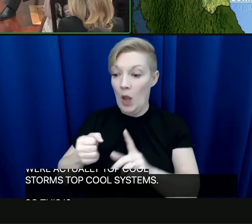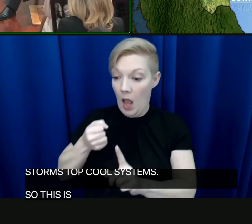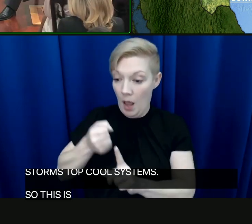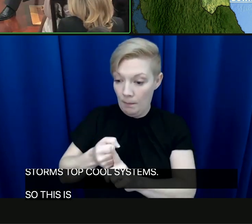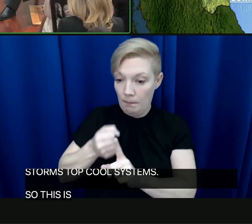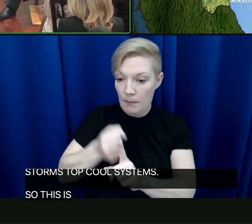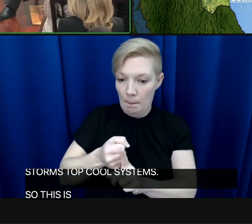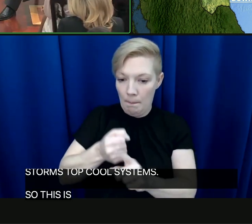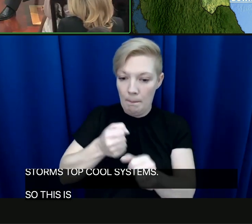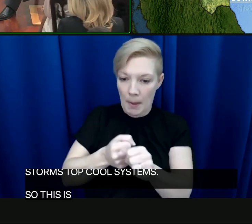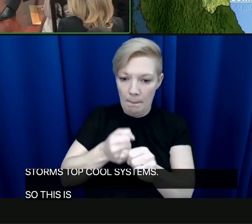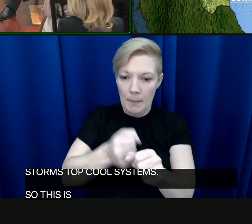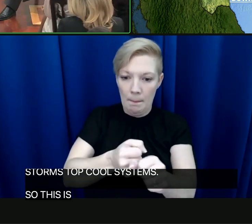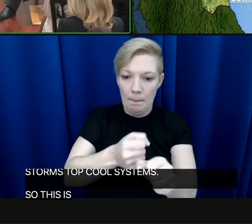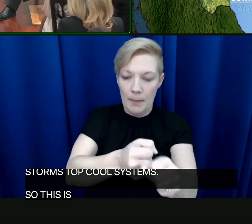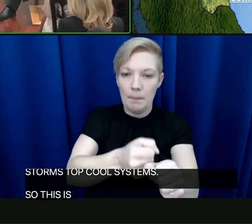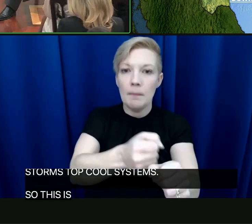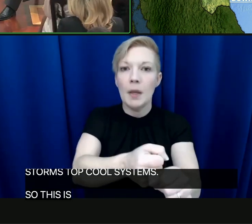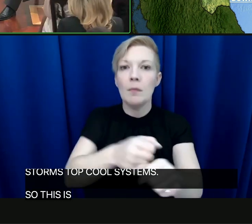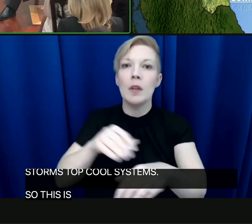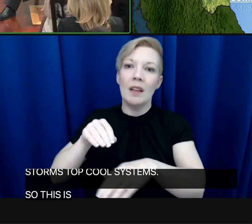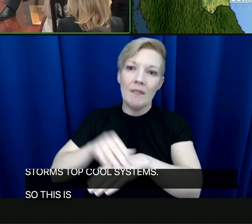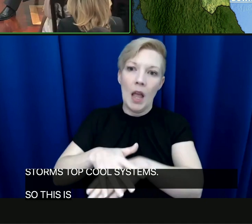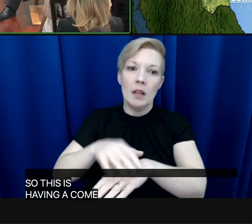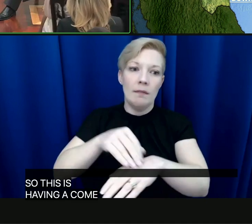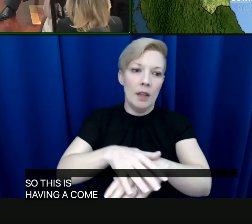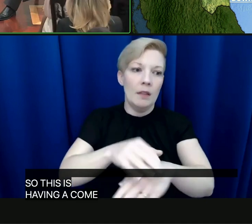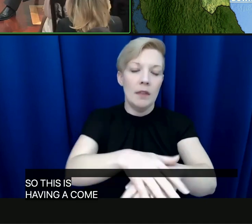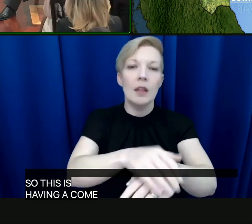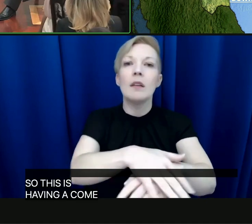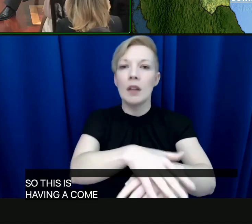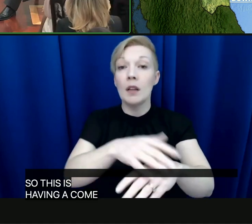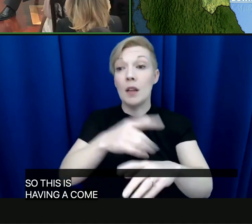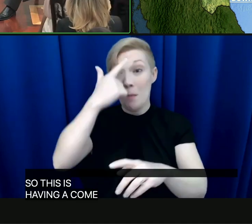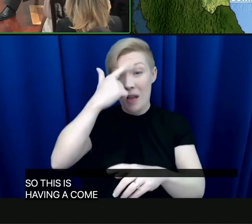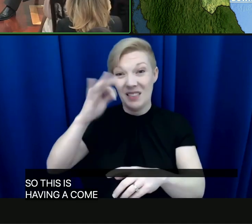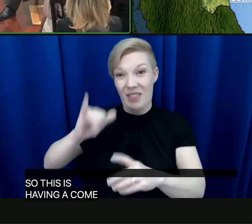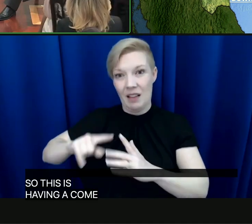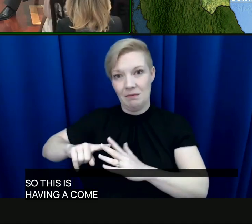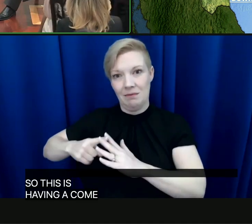because of a warming a warming climate, though. Mr. Mayock: It really ups the premium